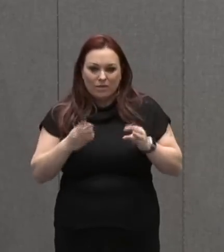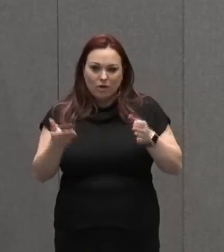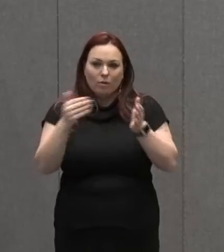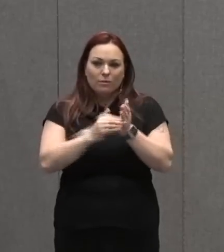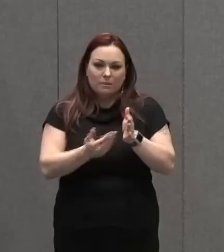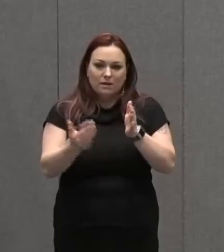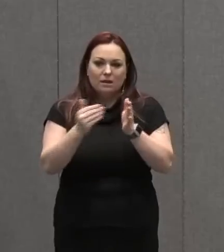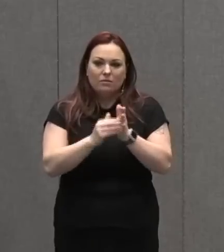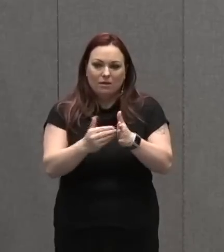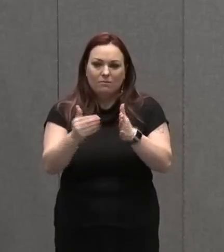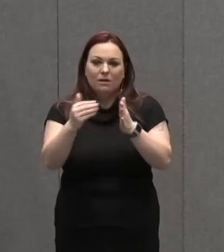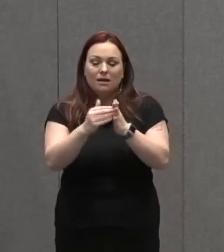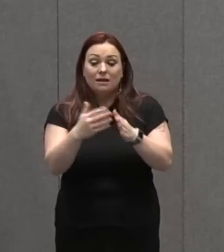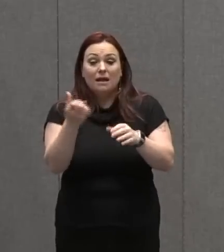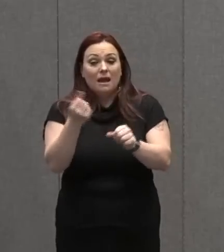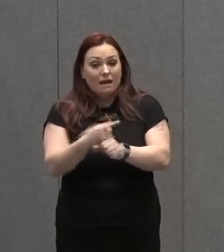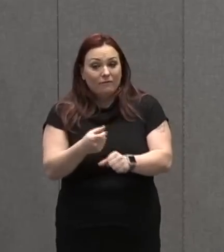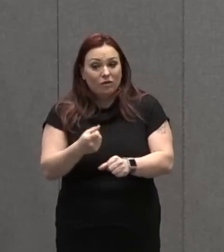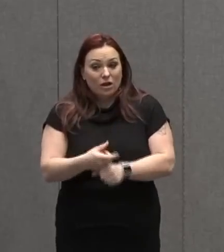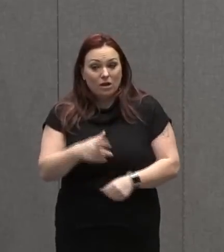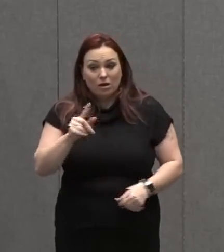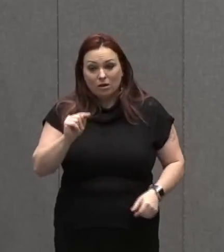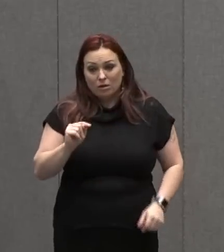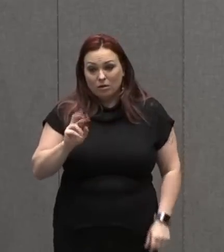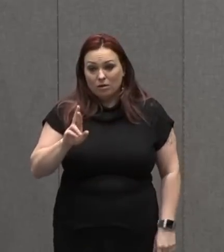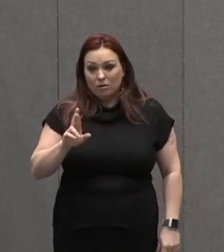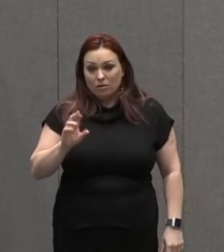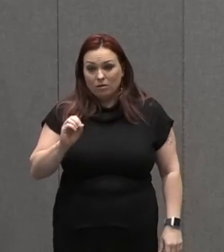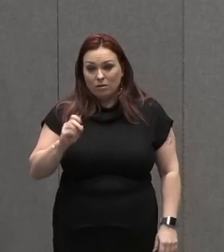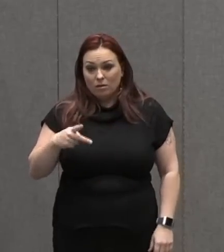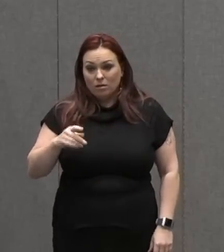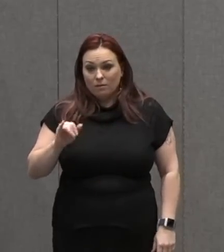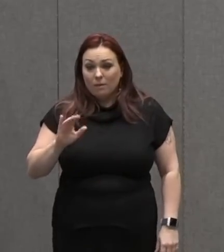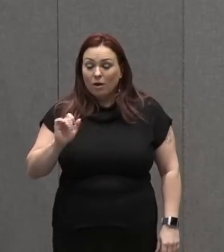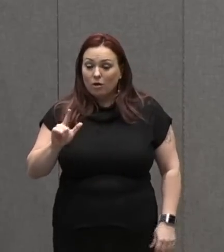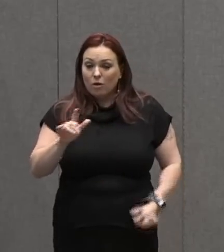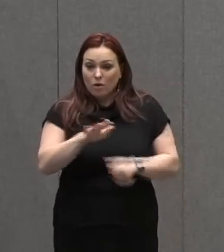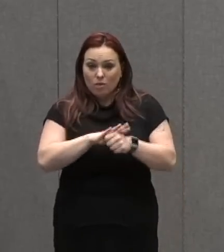like going to visit a tropical location or maybe going to visit a desert,